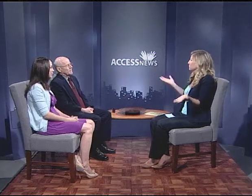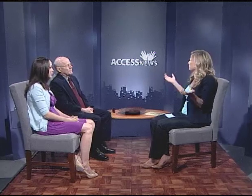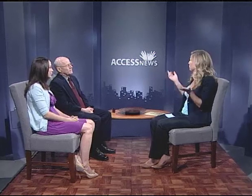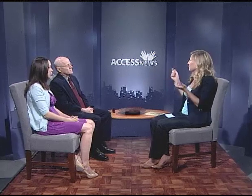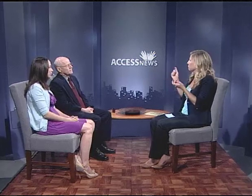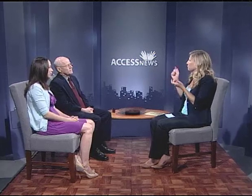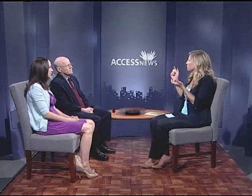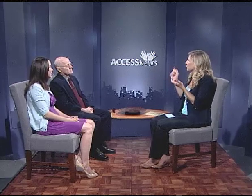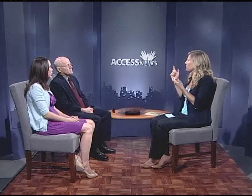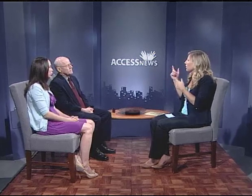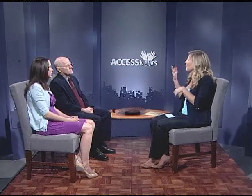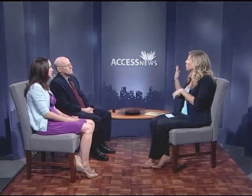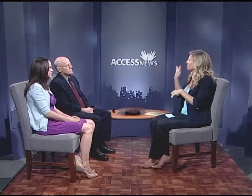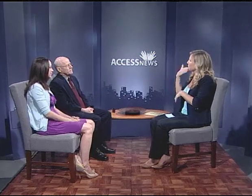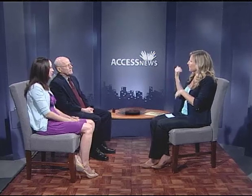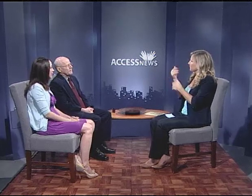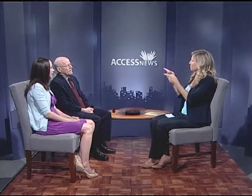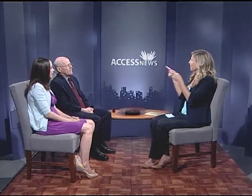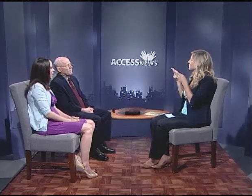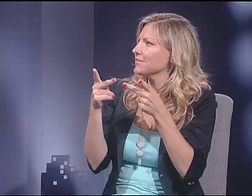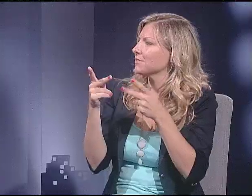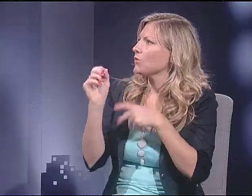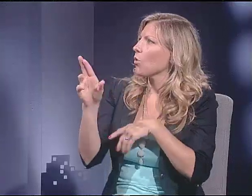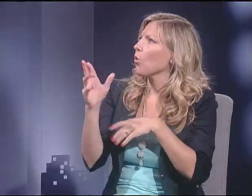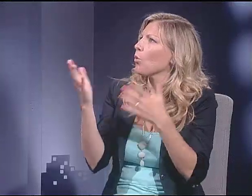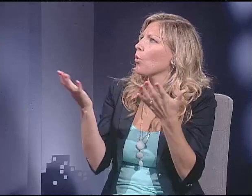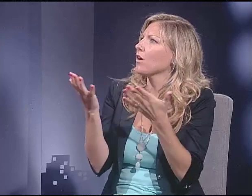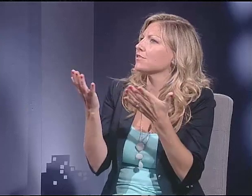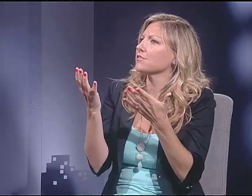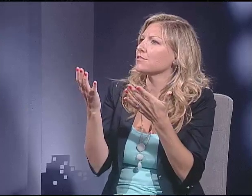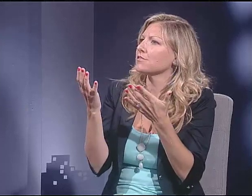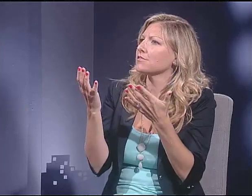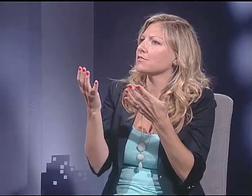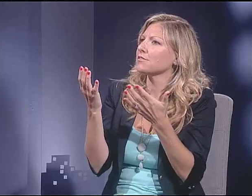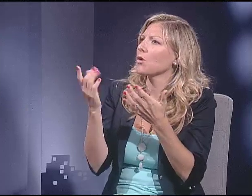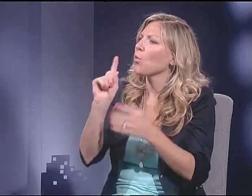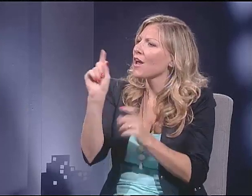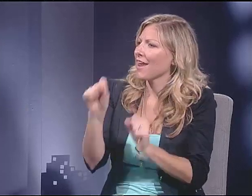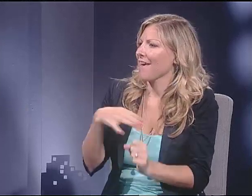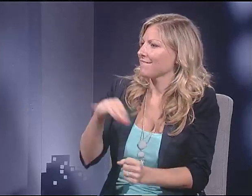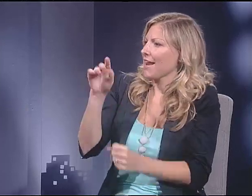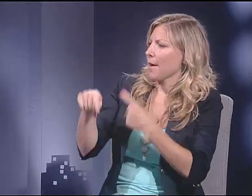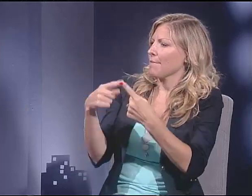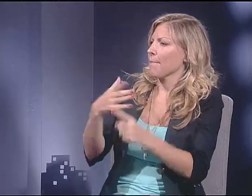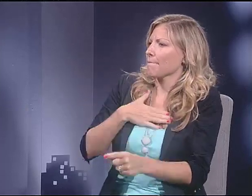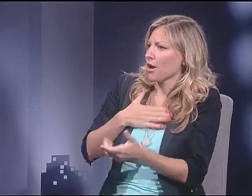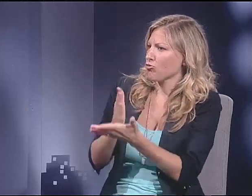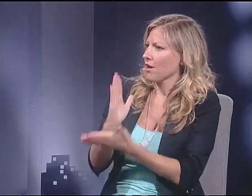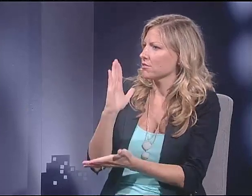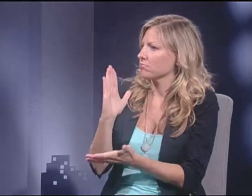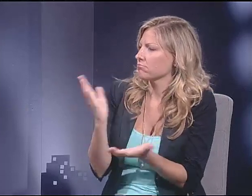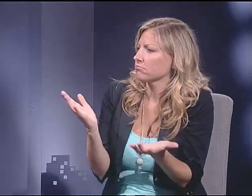let's start with as an American Citizen what's the right place that I can find out about my rights.